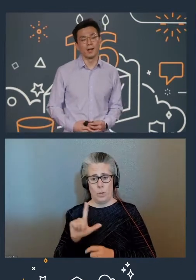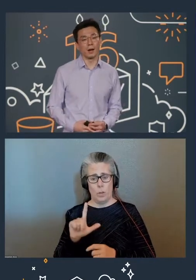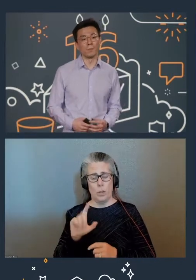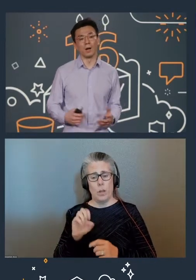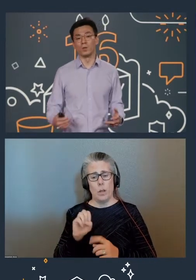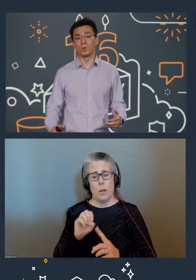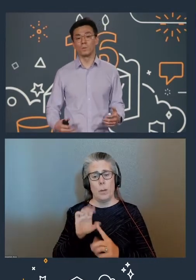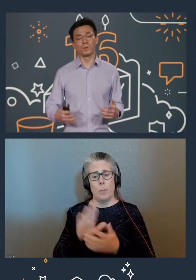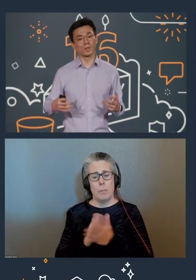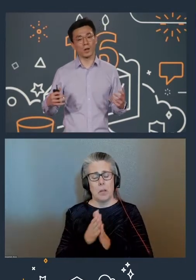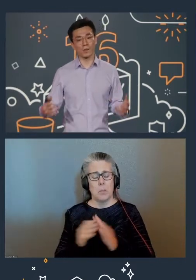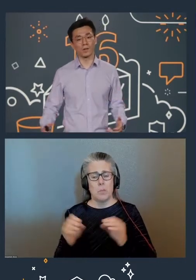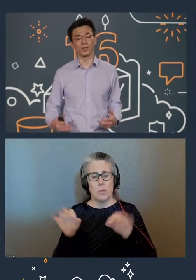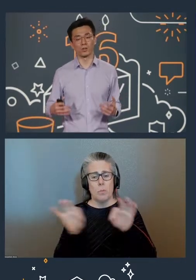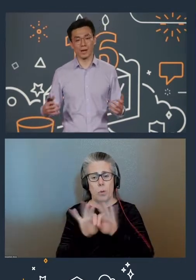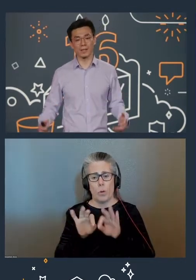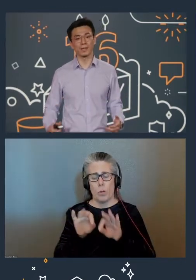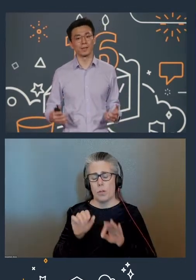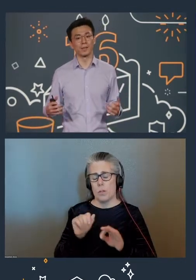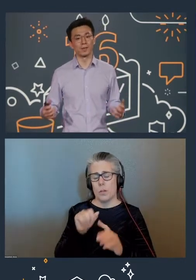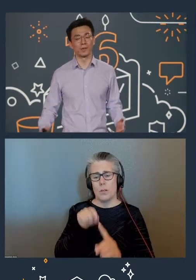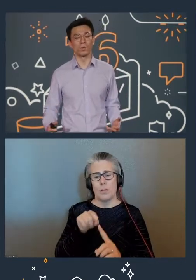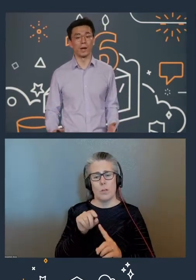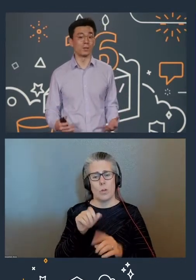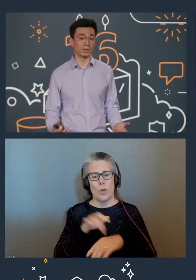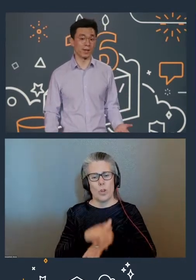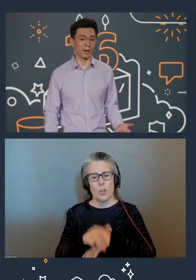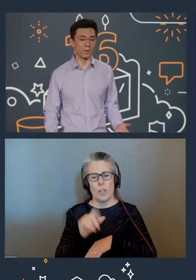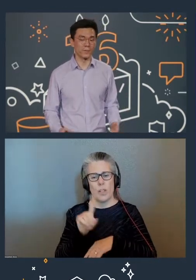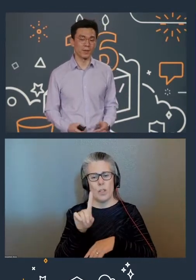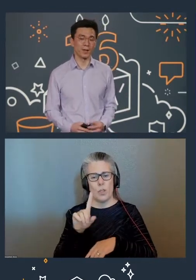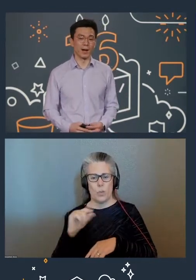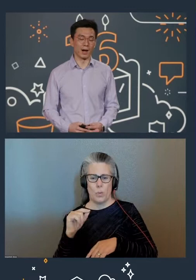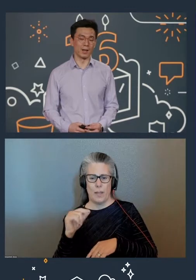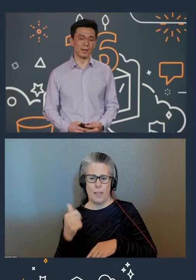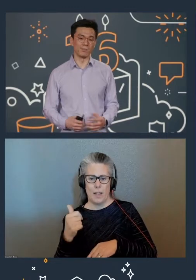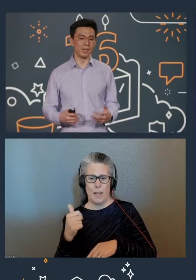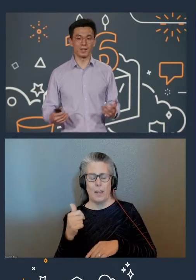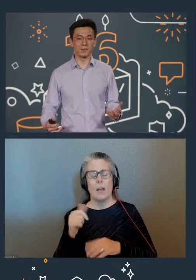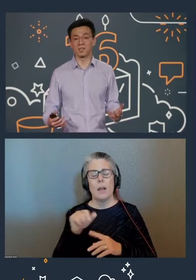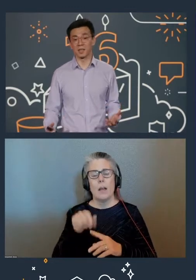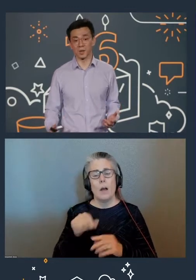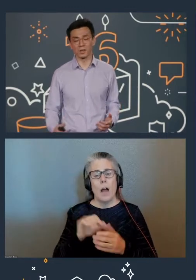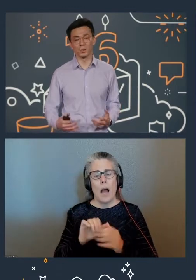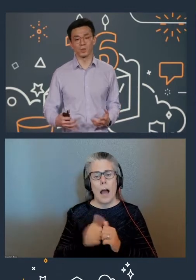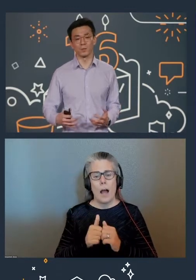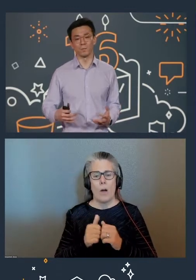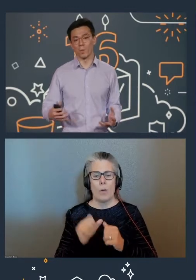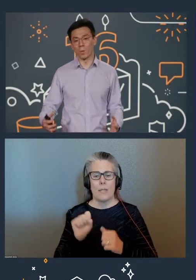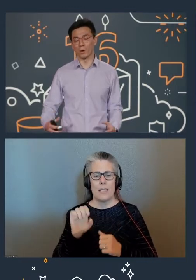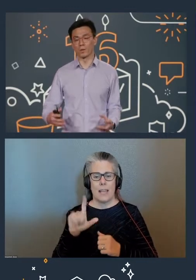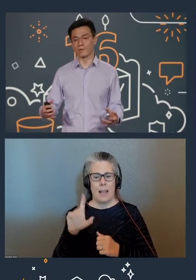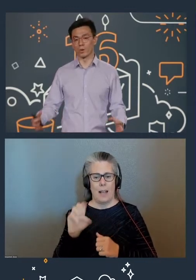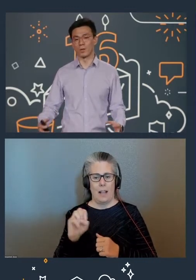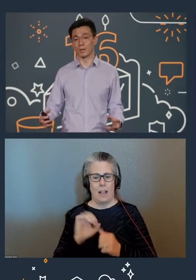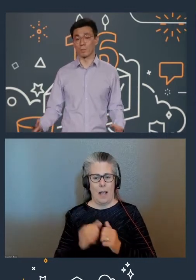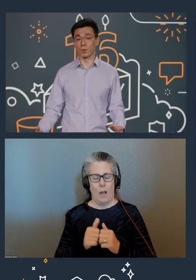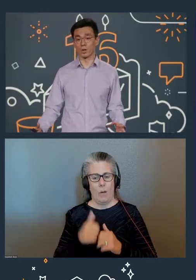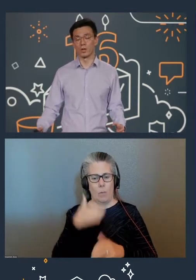Hadoop just offers a drastically different way to scale. Instead of scaling using more performing computer.